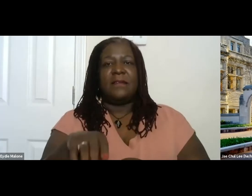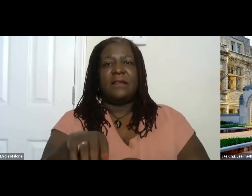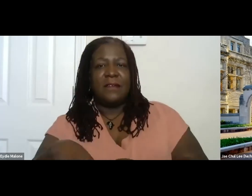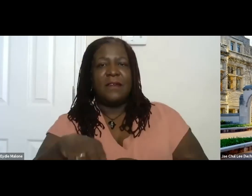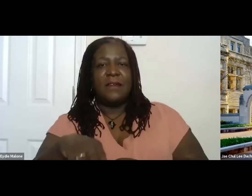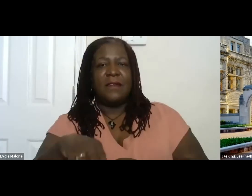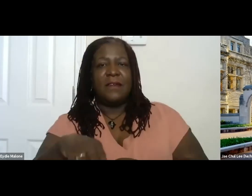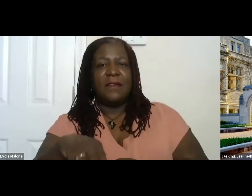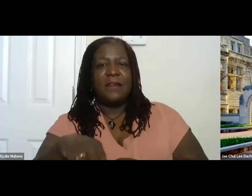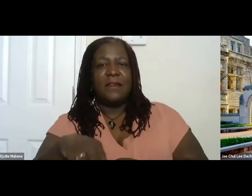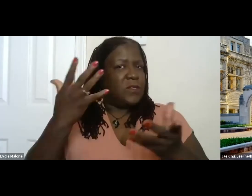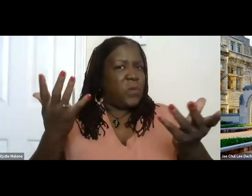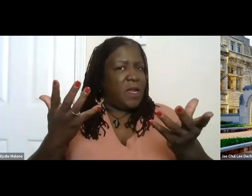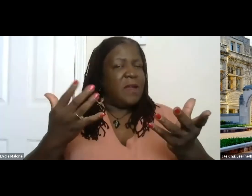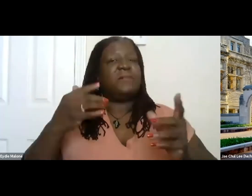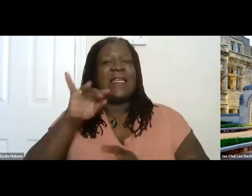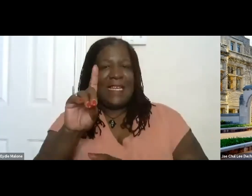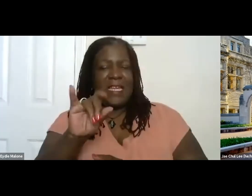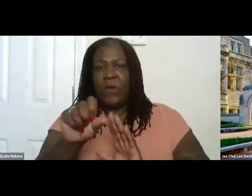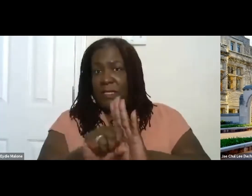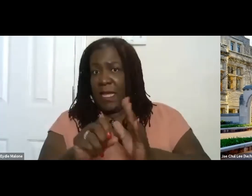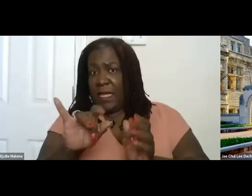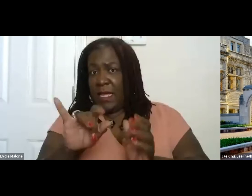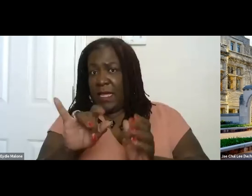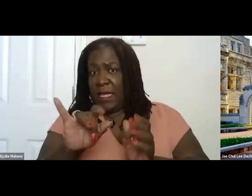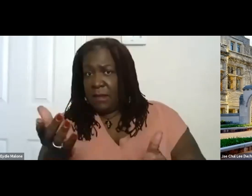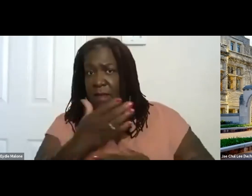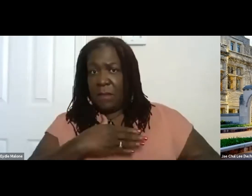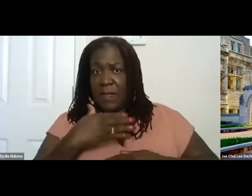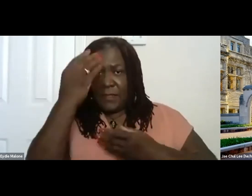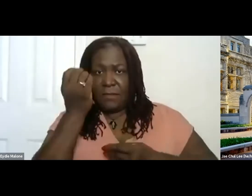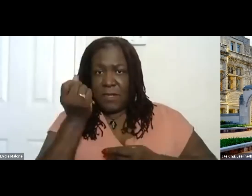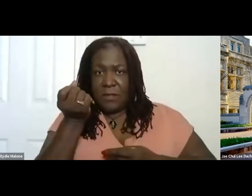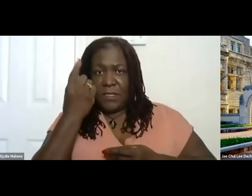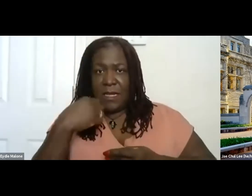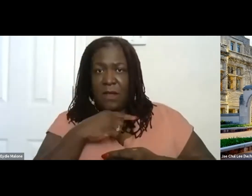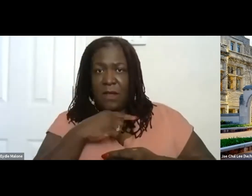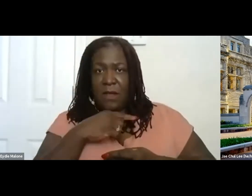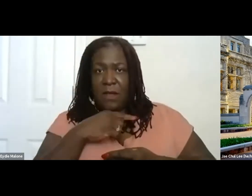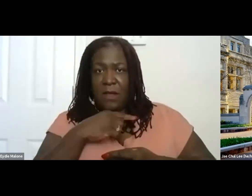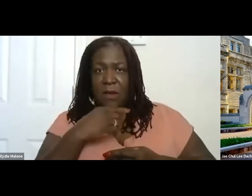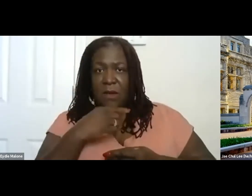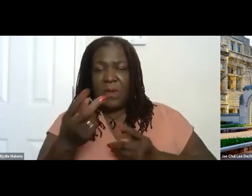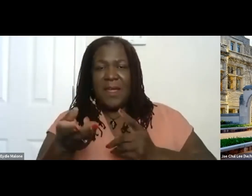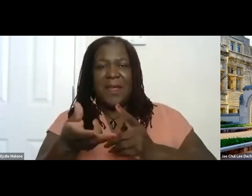If you are an Indiana resident, please note that we are recruiting disability advocates